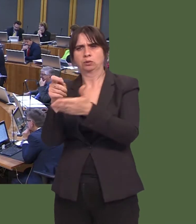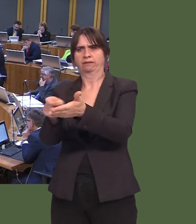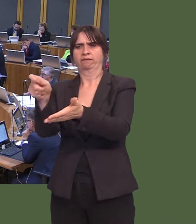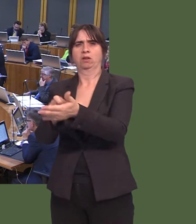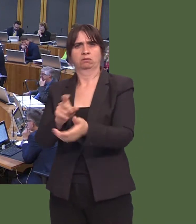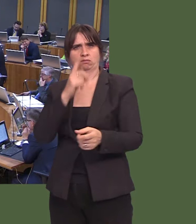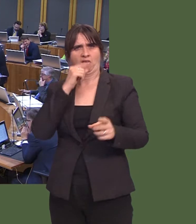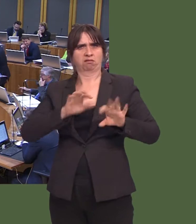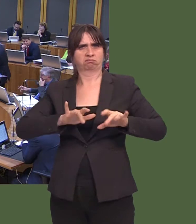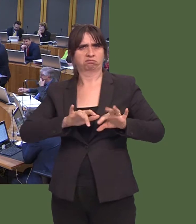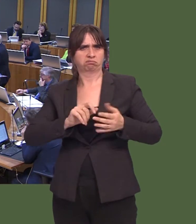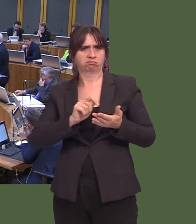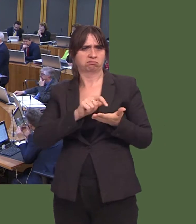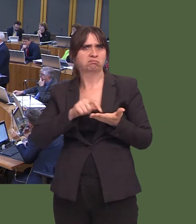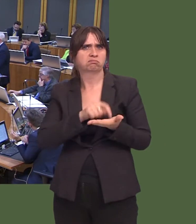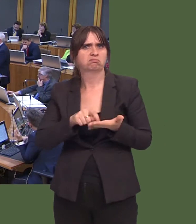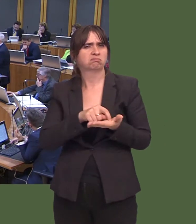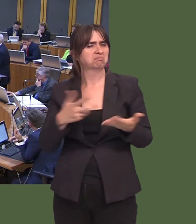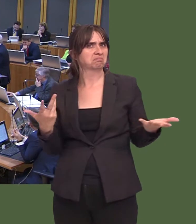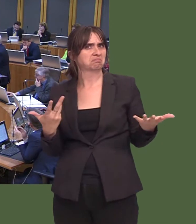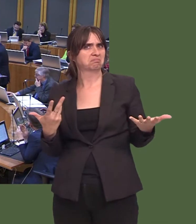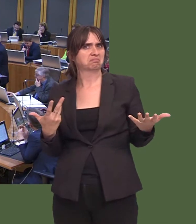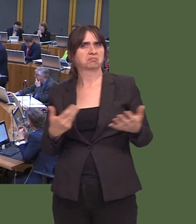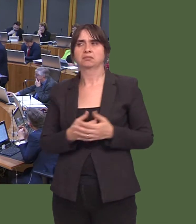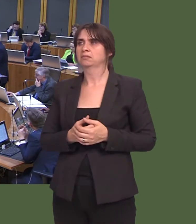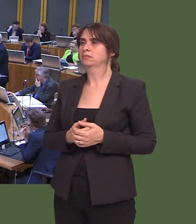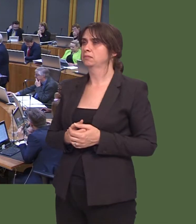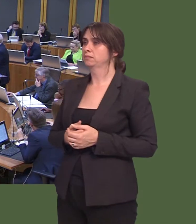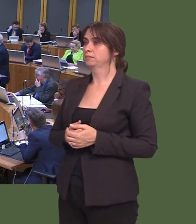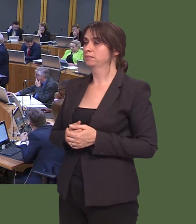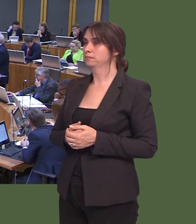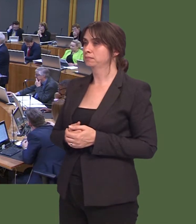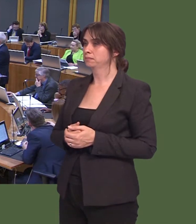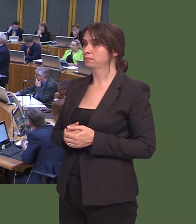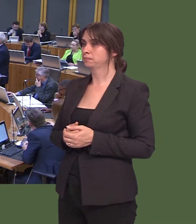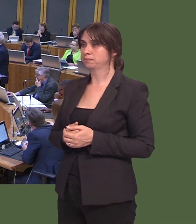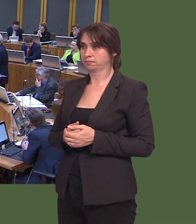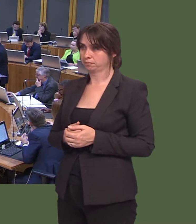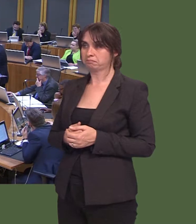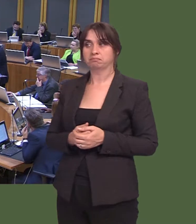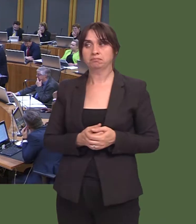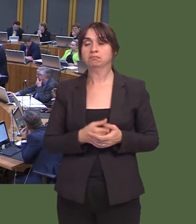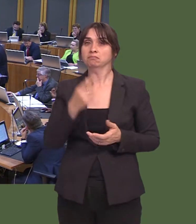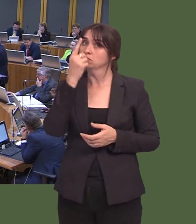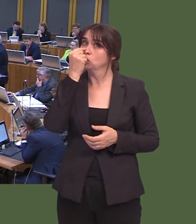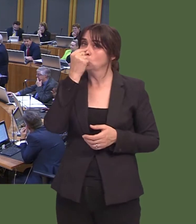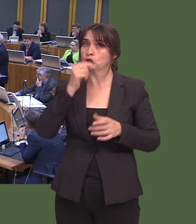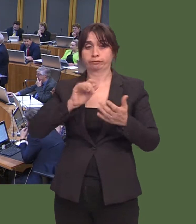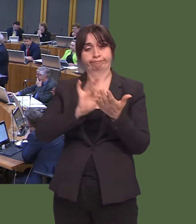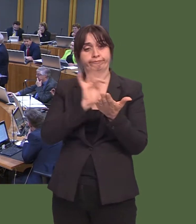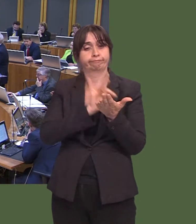Carwyn Jones: Well, there is no reason, in principle, why digital voting shouldnít take